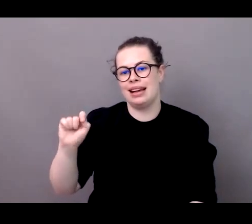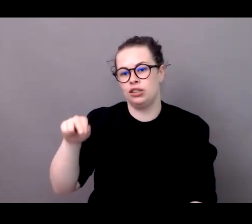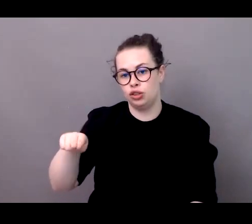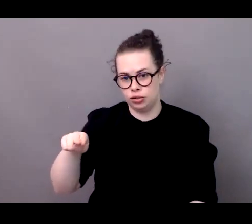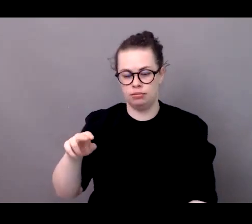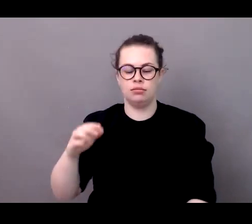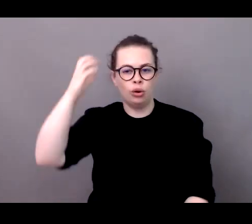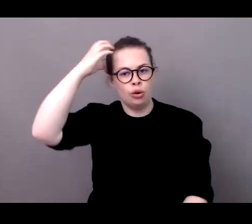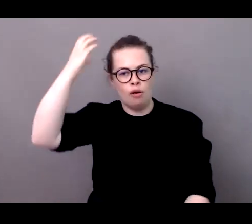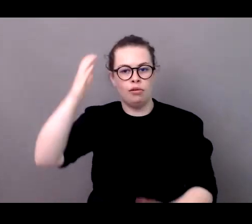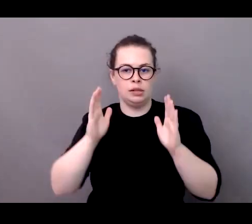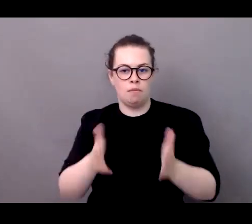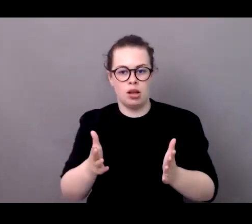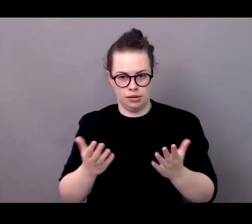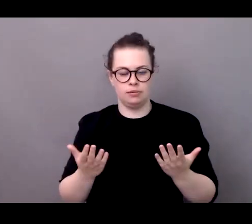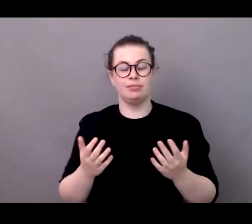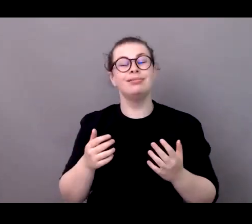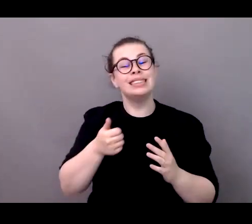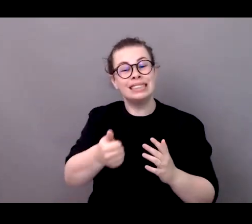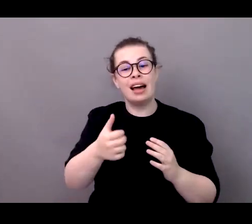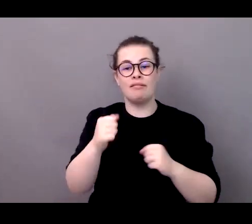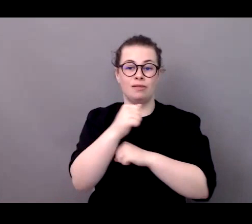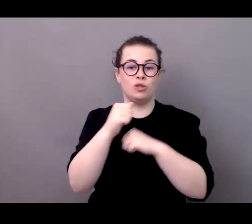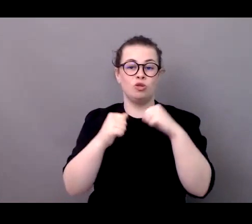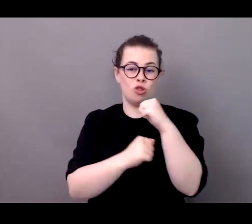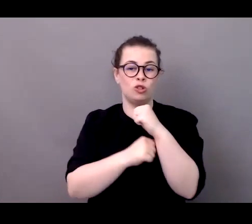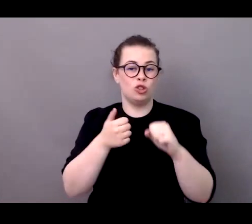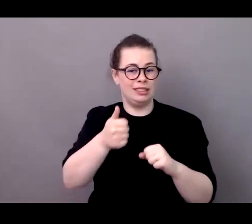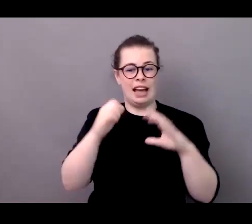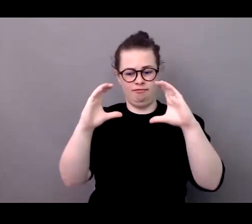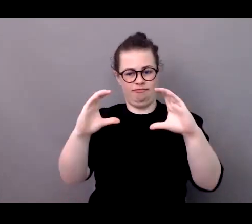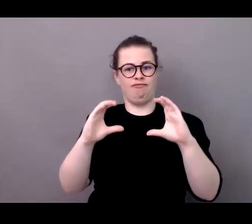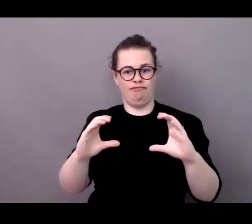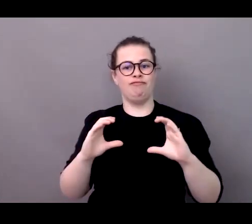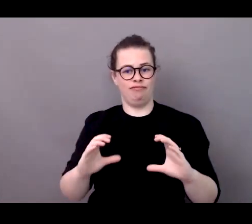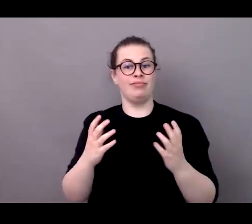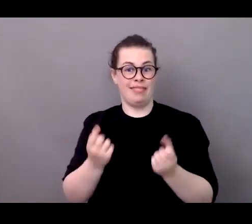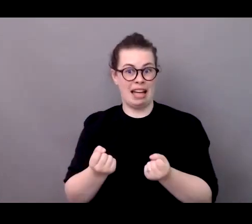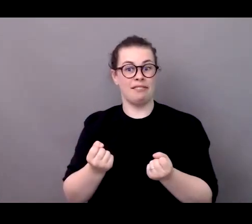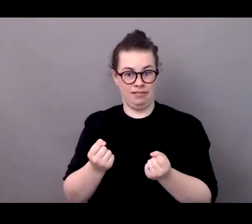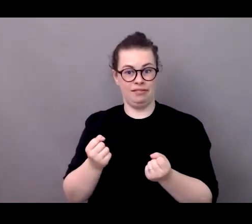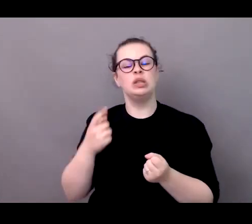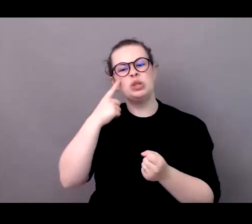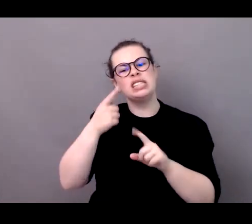see in examples of in previous general comments, created by the committee, and what this section